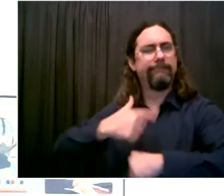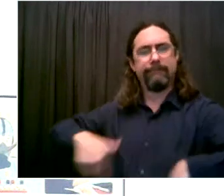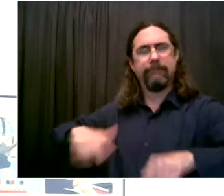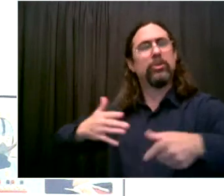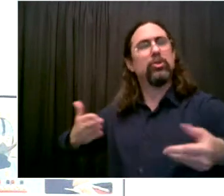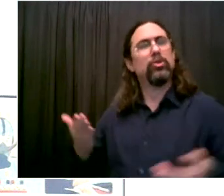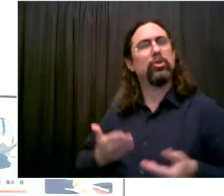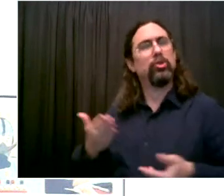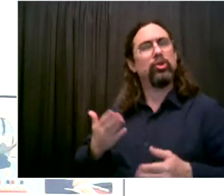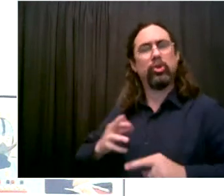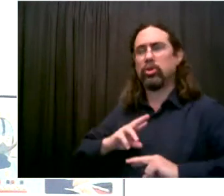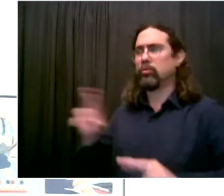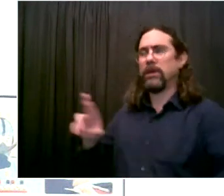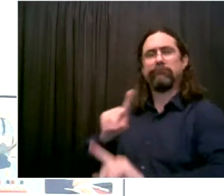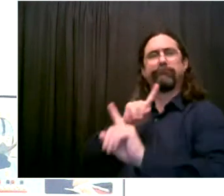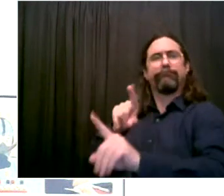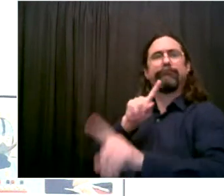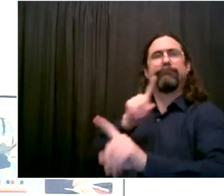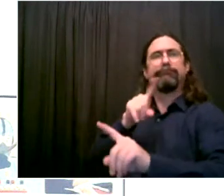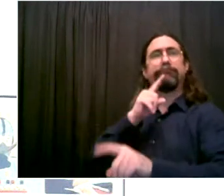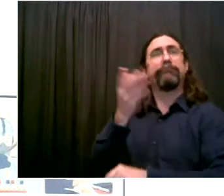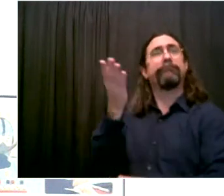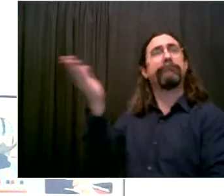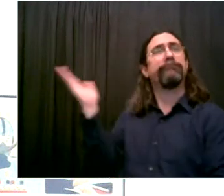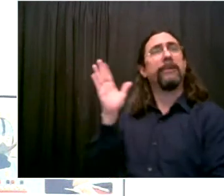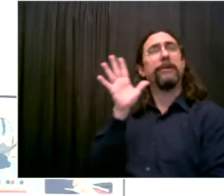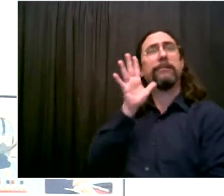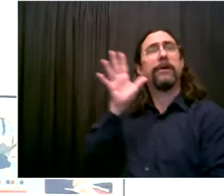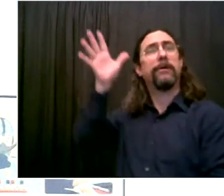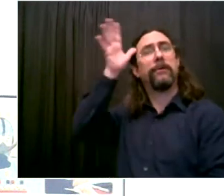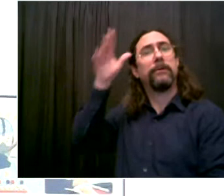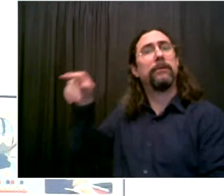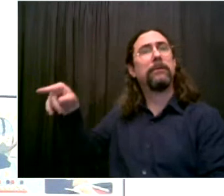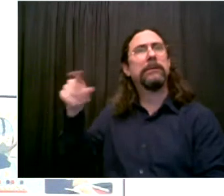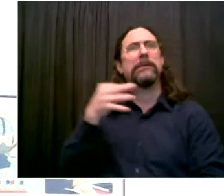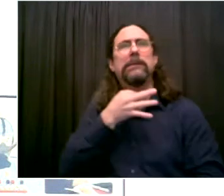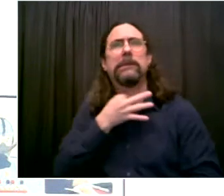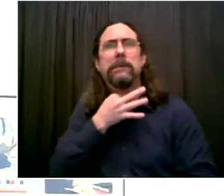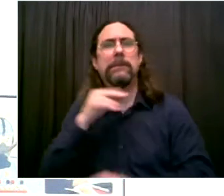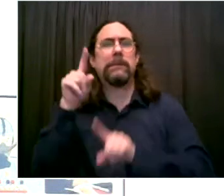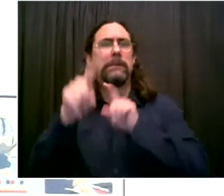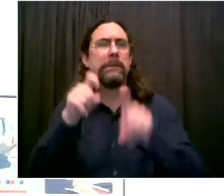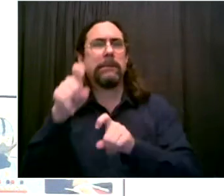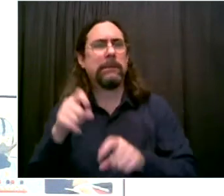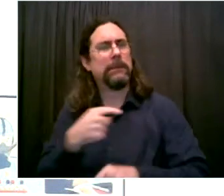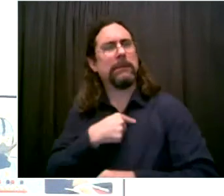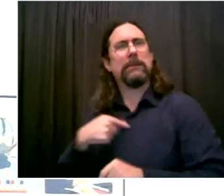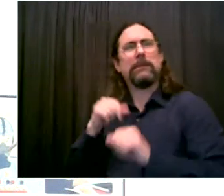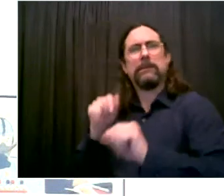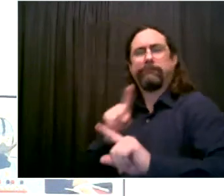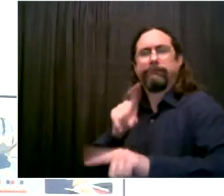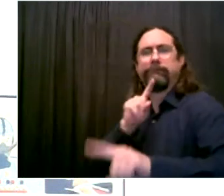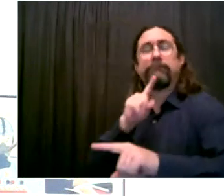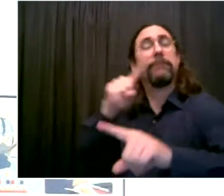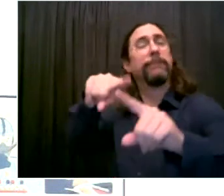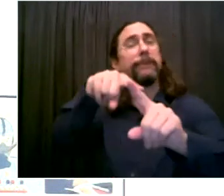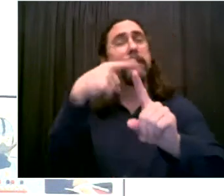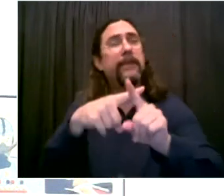THEIR QUESTIONS ANSWERED BY THE PERSONS THEY ARE